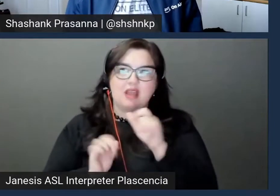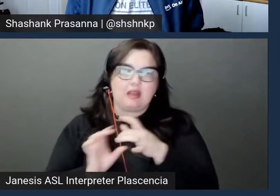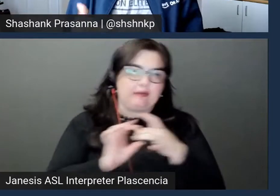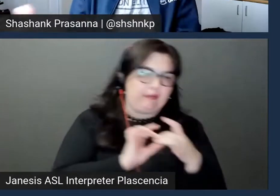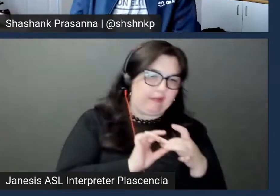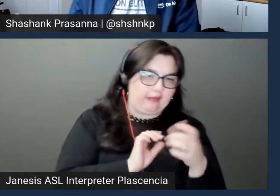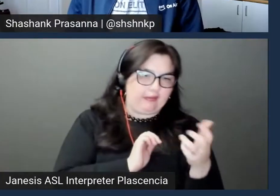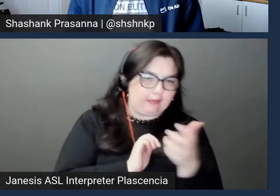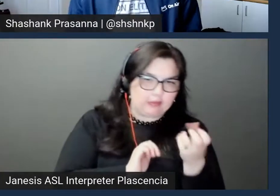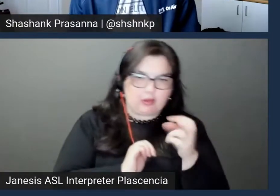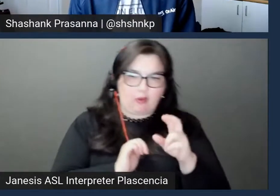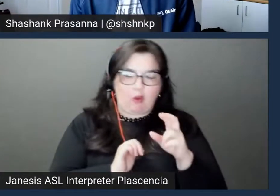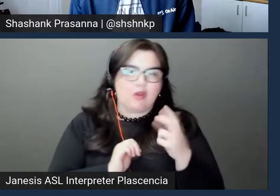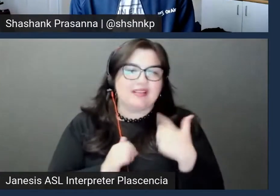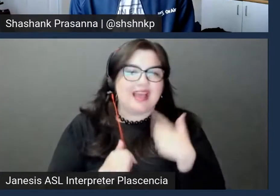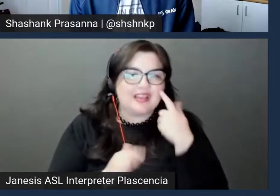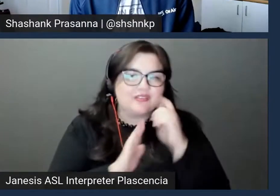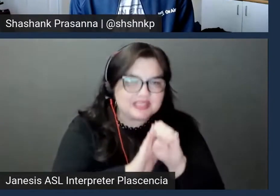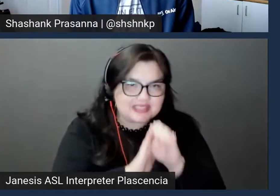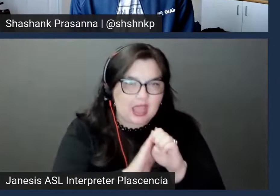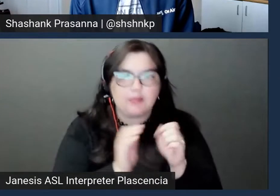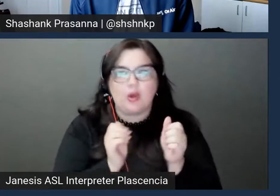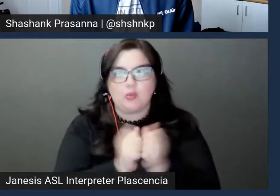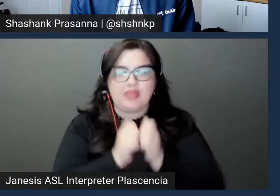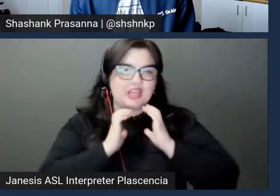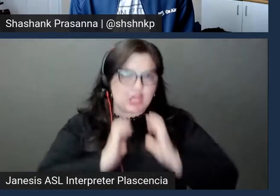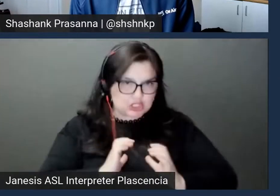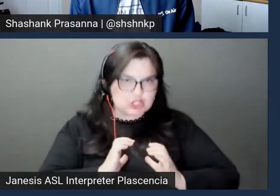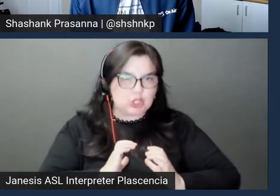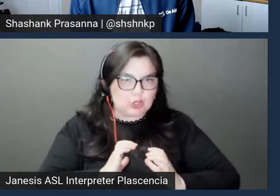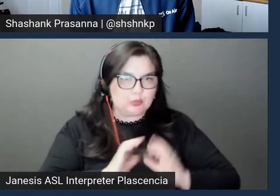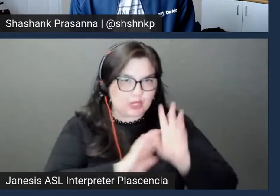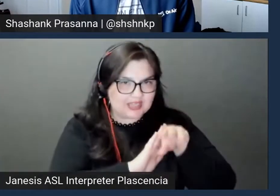like what we do with consumer cameras. That's right, yup.